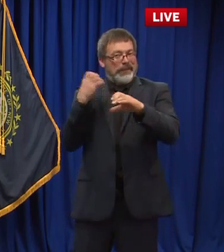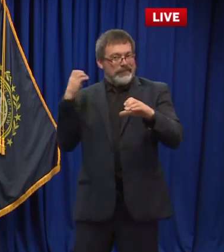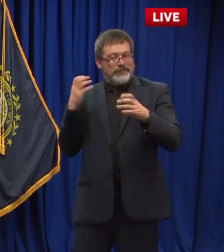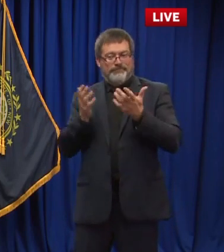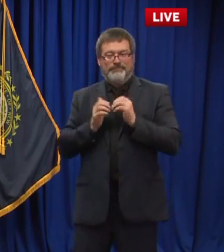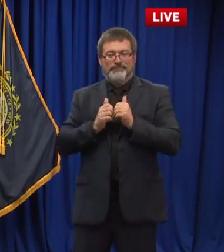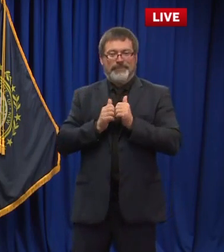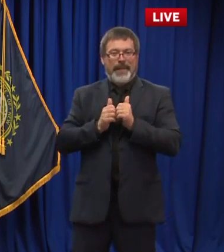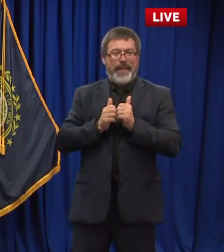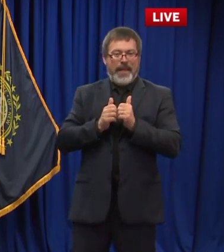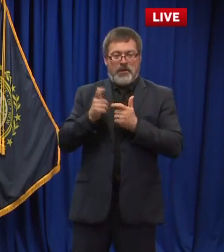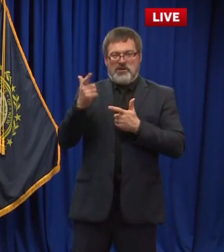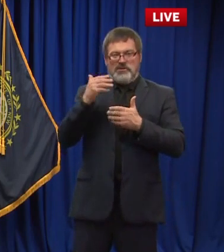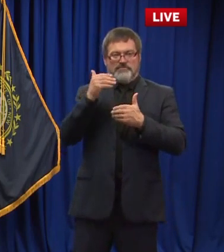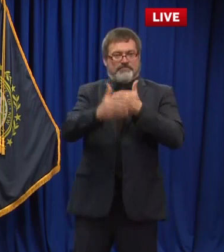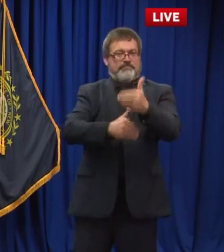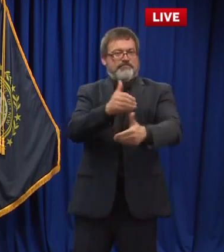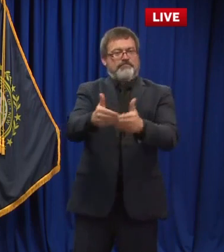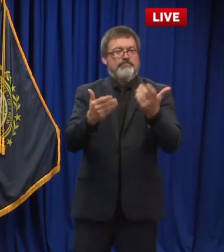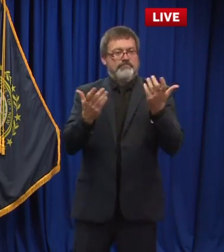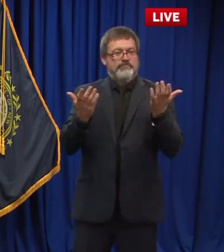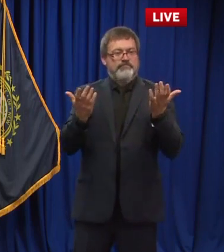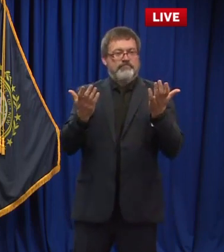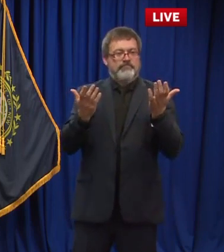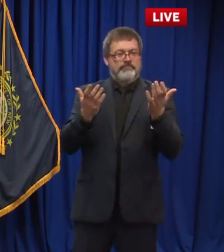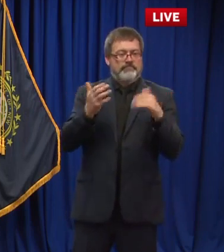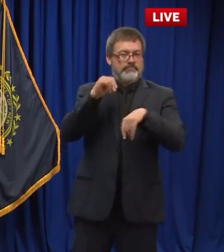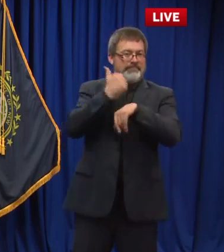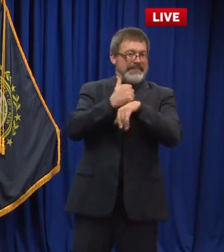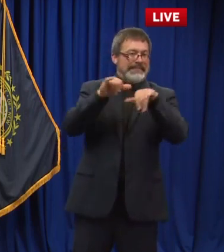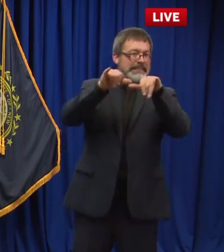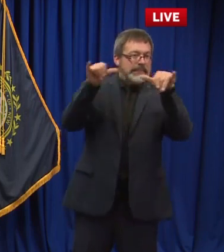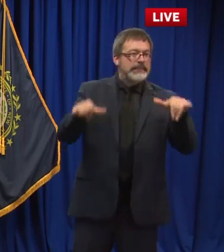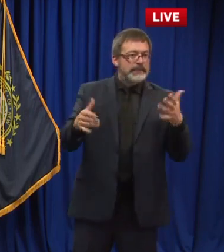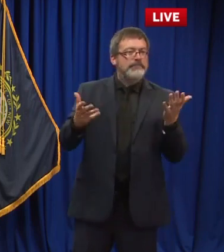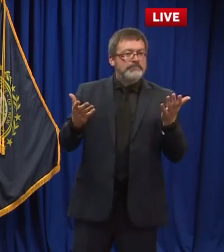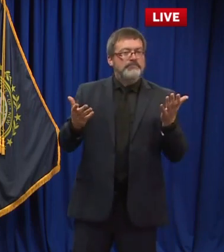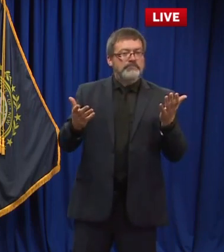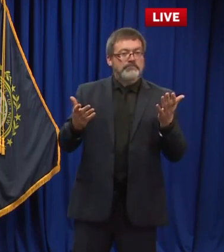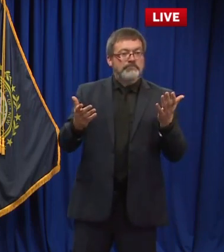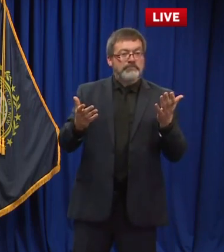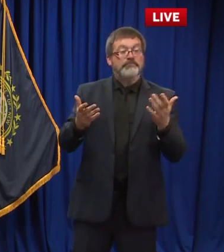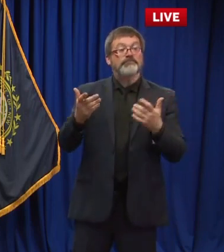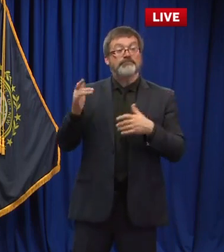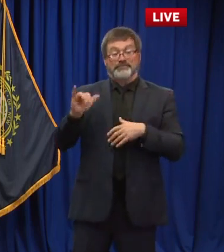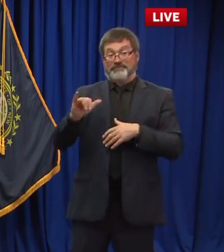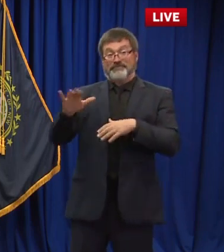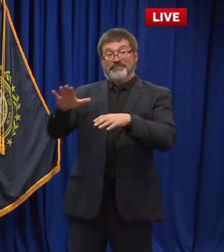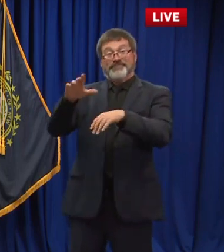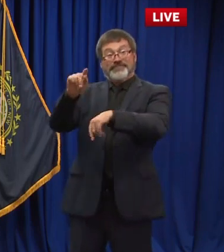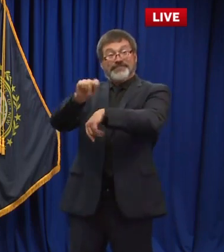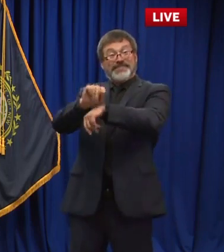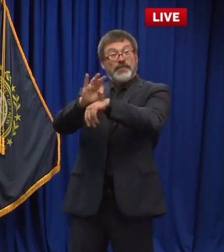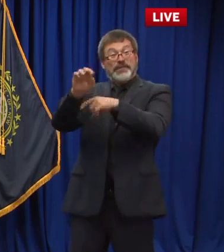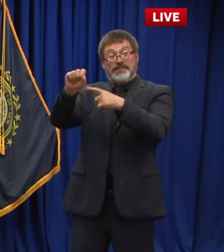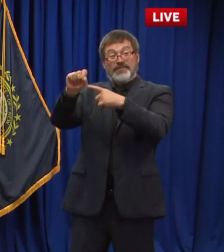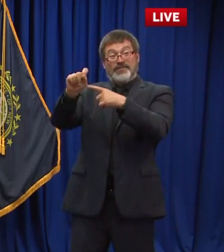TRANSPORTATION IS A BIG ISSUE SO WE HAVE APPEAR HERE ARE TRANSPORTATION PROTOCOLS.